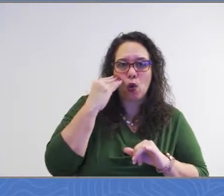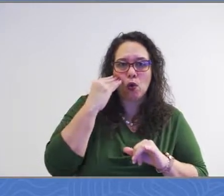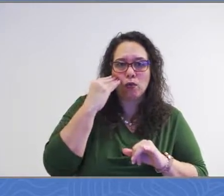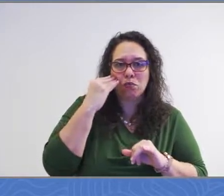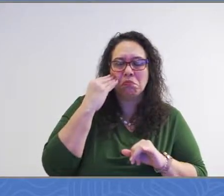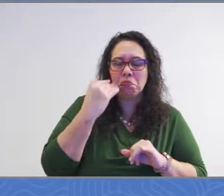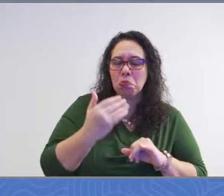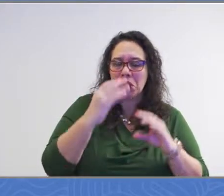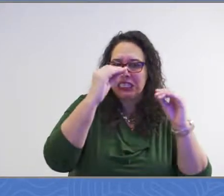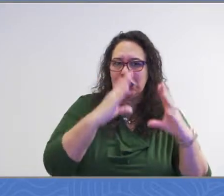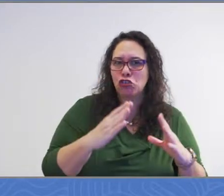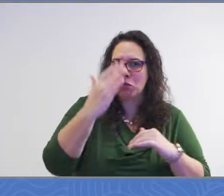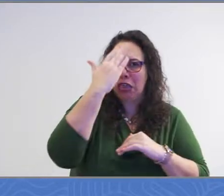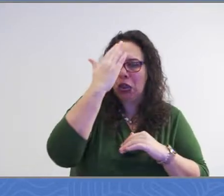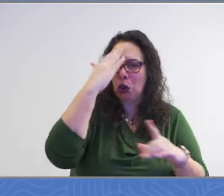since the beginning of the pandemic.